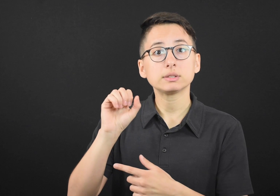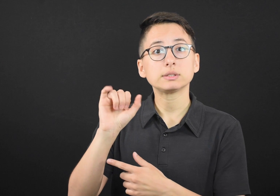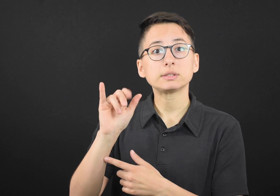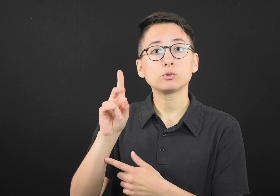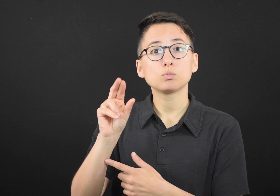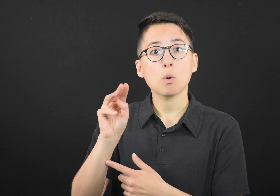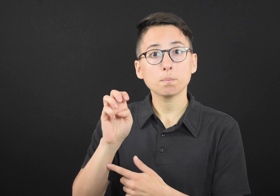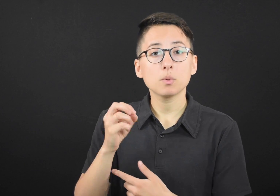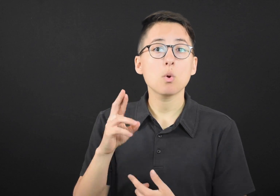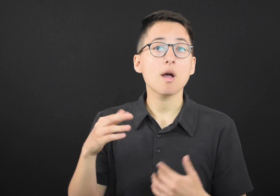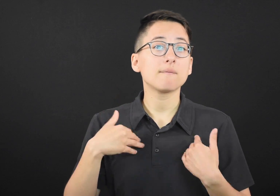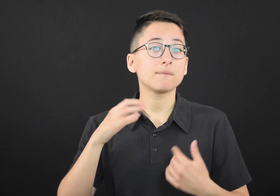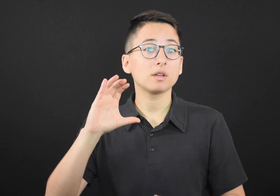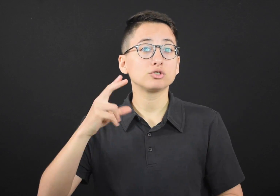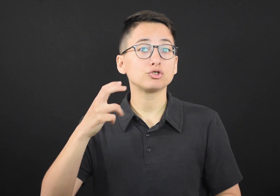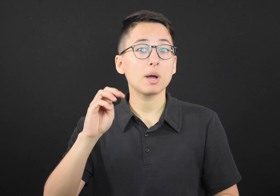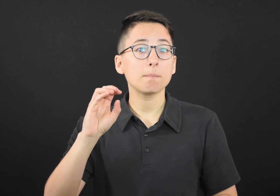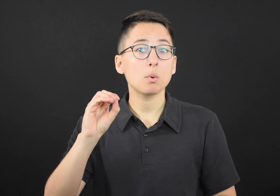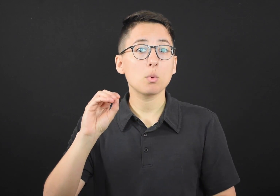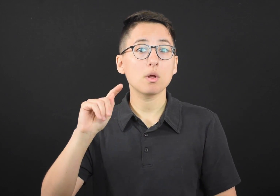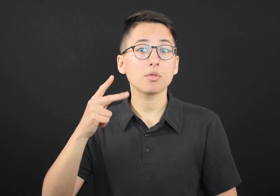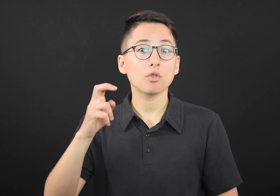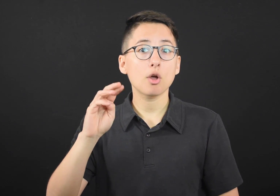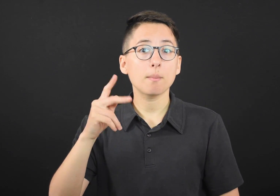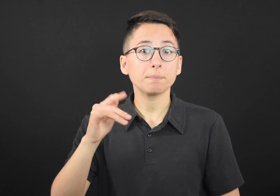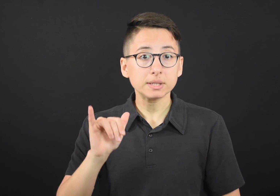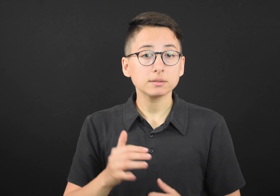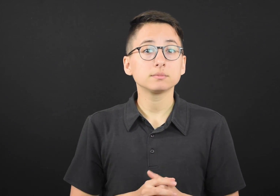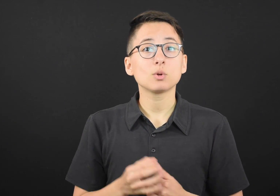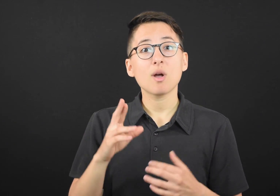are receiving chemotherapy or have had a transplant).